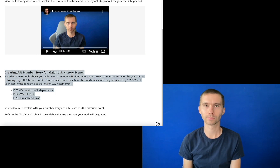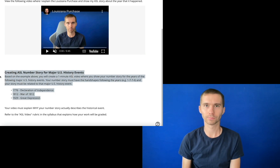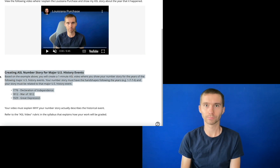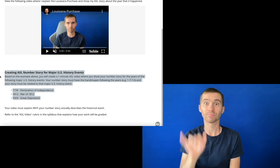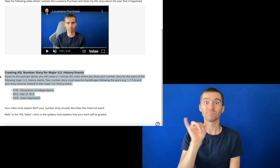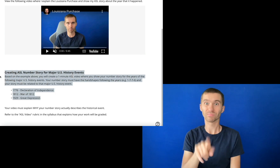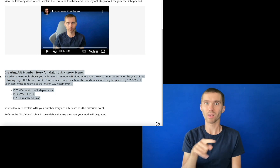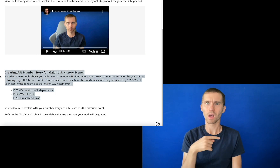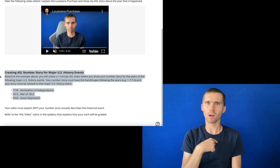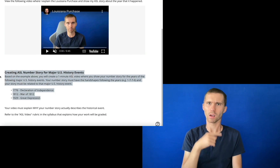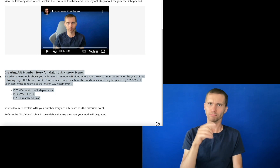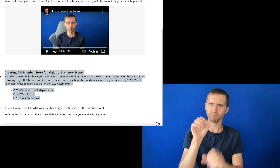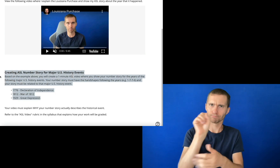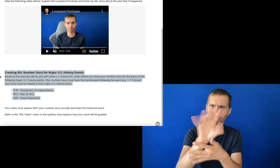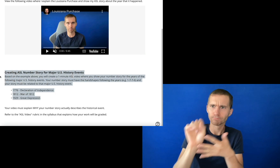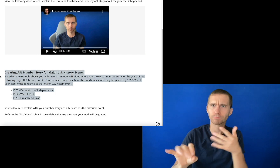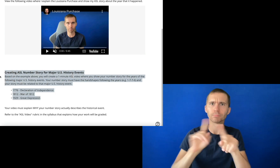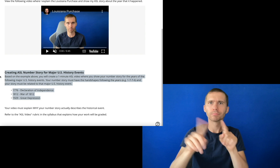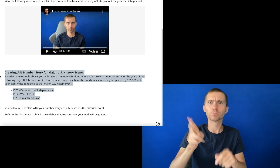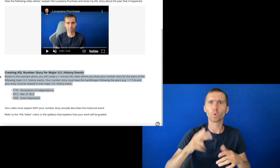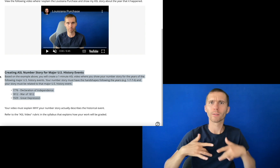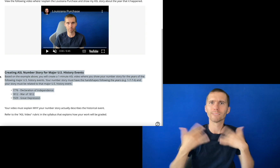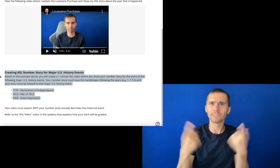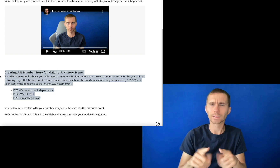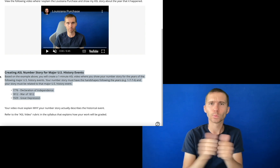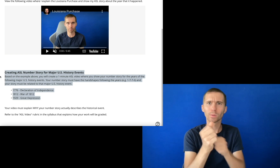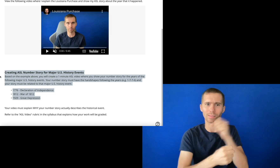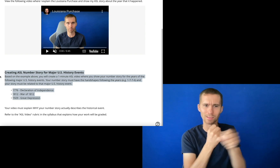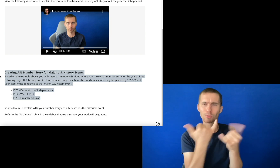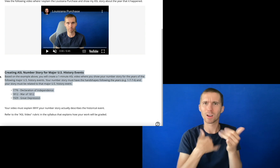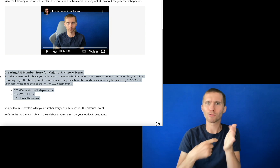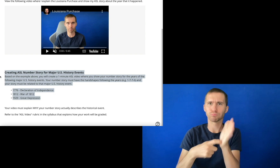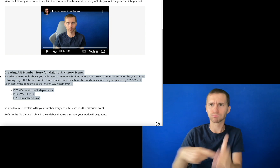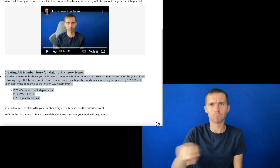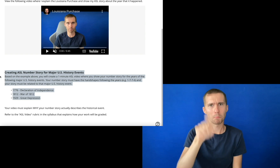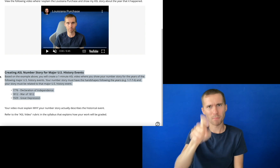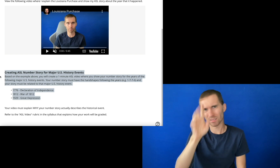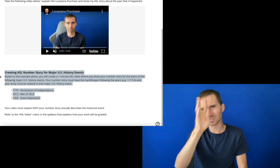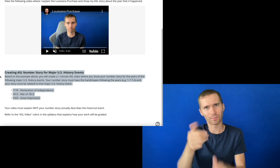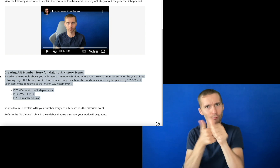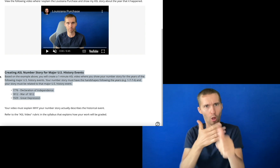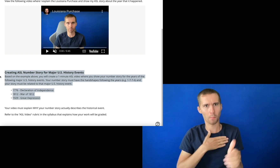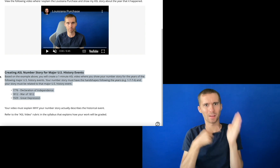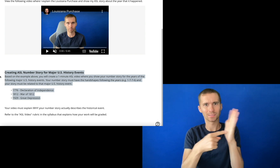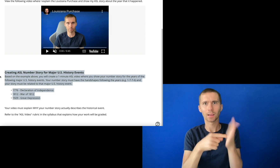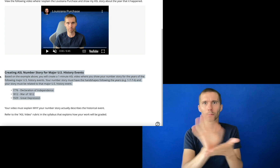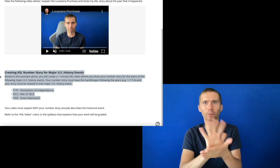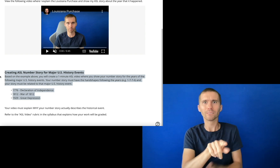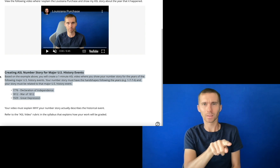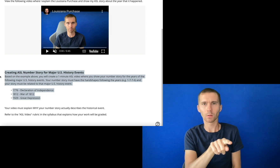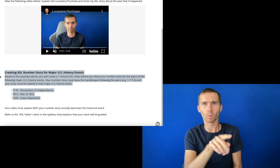In that assignment, I have listed different historical events with their years, and I am mandating that students create their own ASL number story describing those historical events based on the year they occurred.